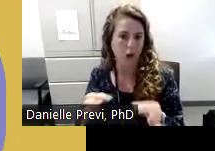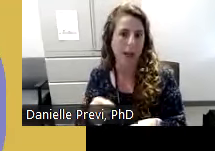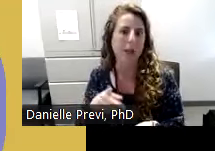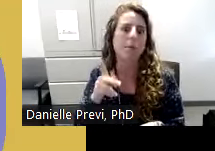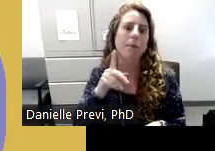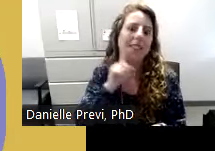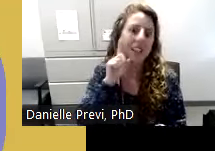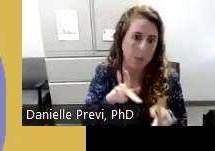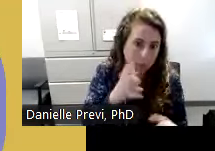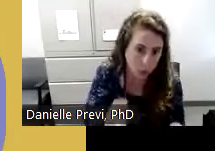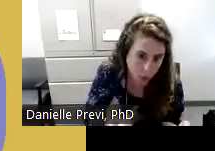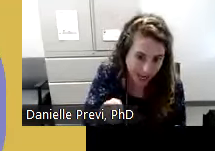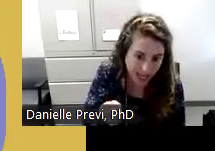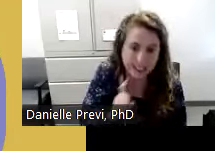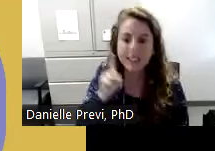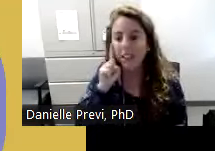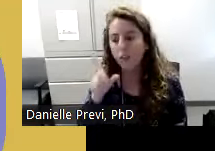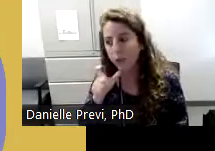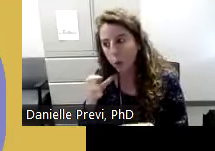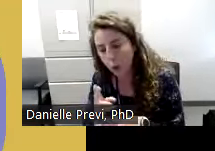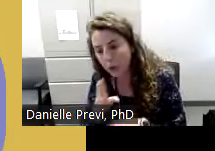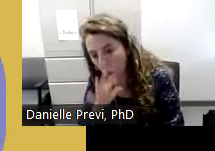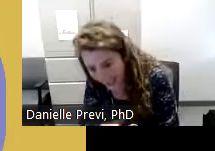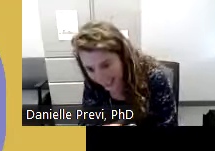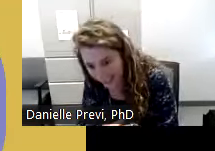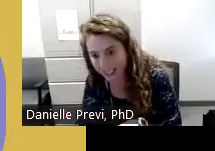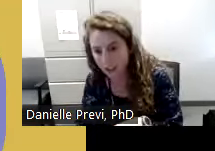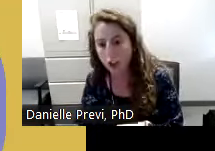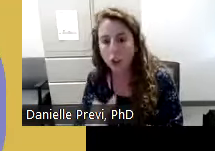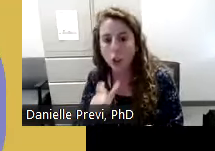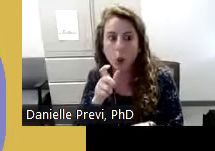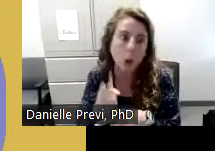be using is deaf and hard of hearing to describe a population of folks who might use spoken English,